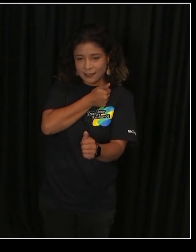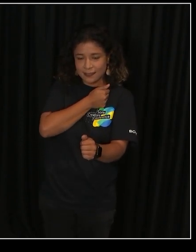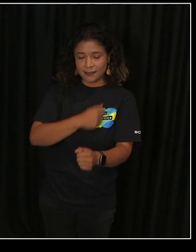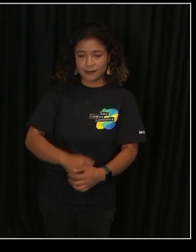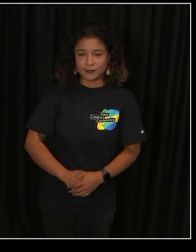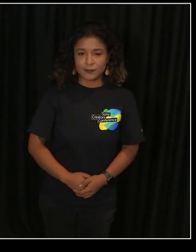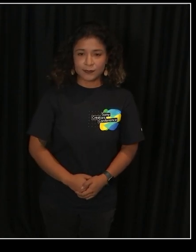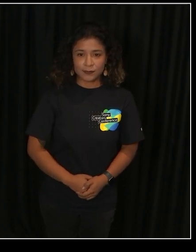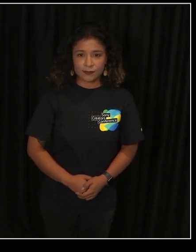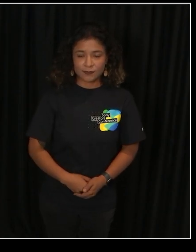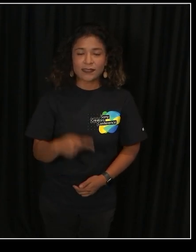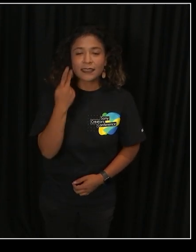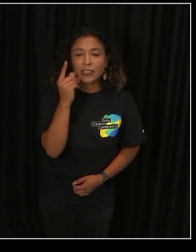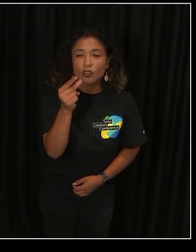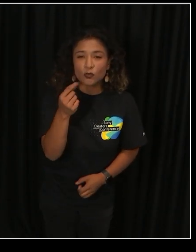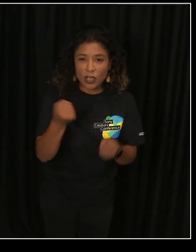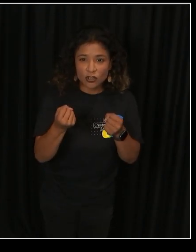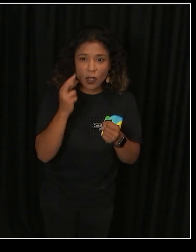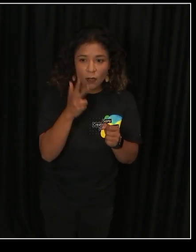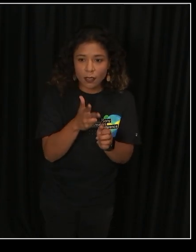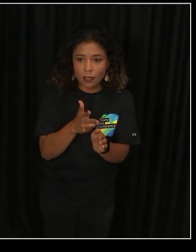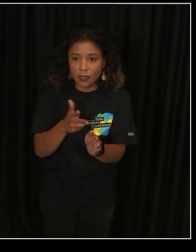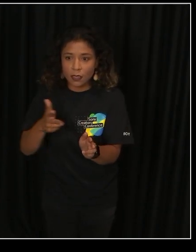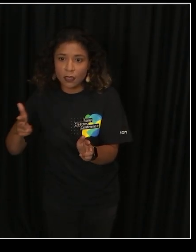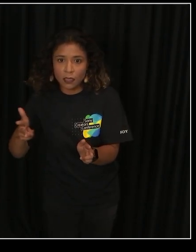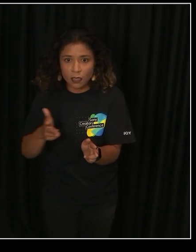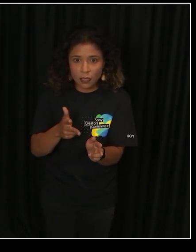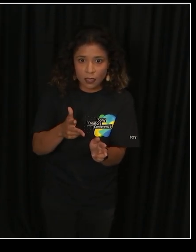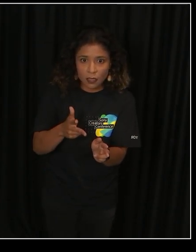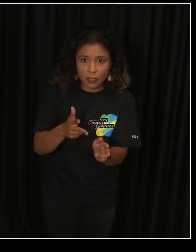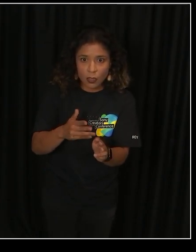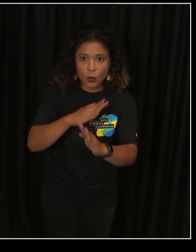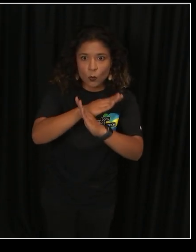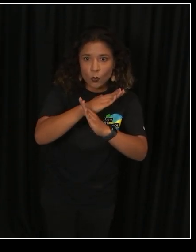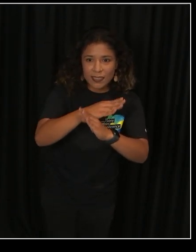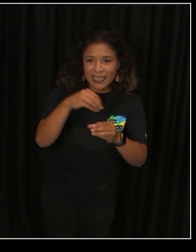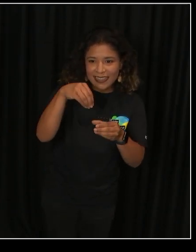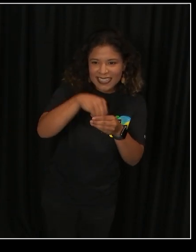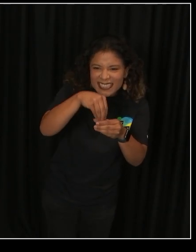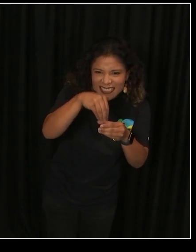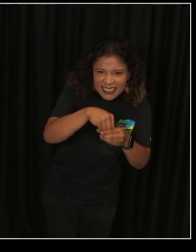And you'll see the green car move over to protect the inside. He proved to be a tougher challenge